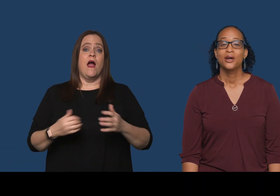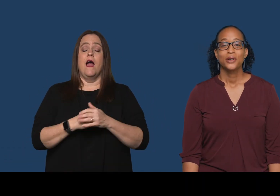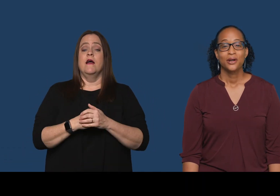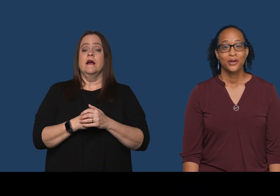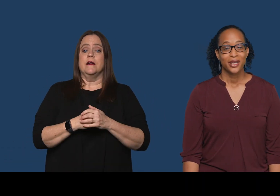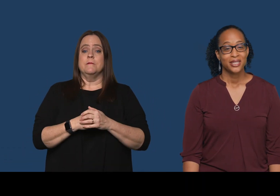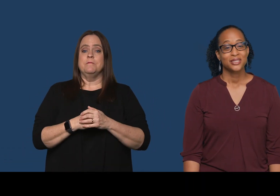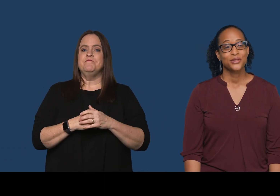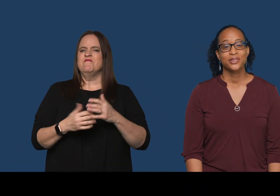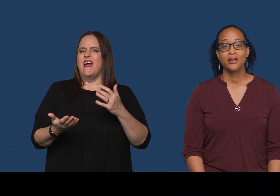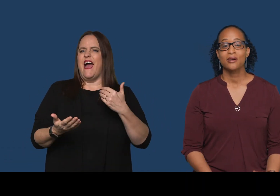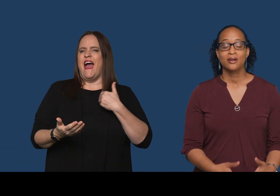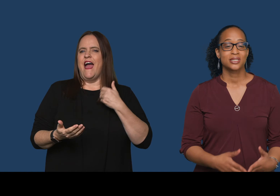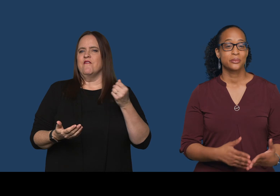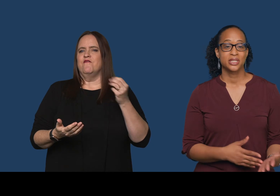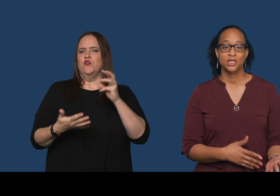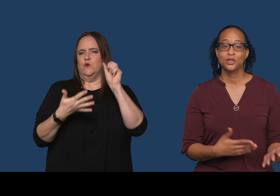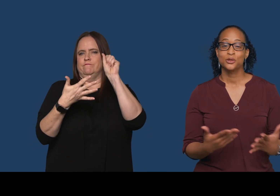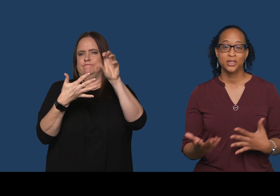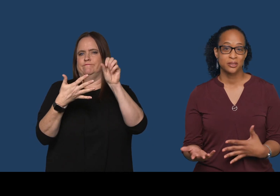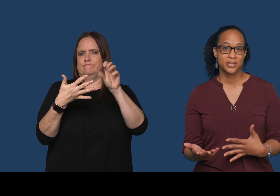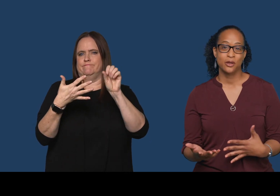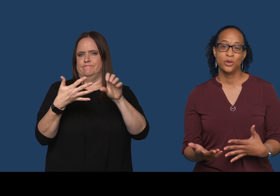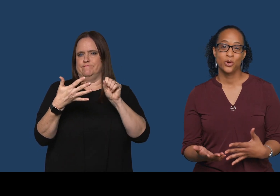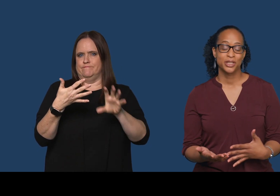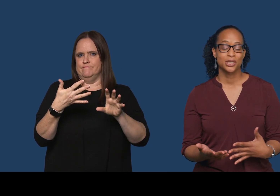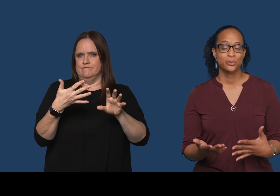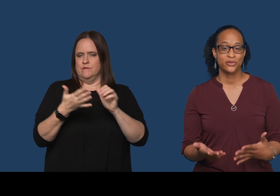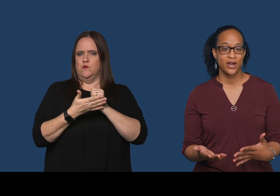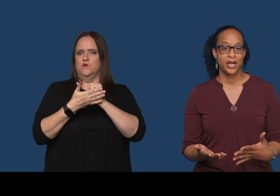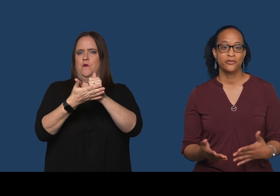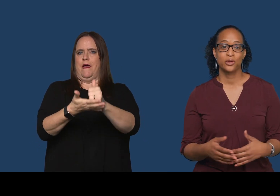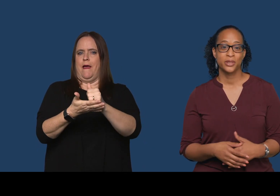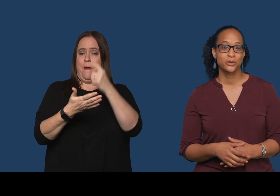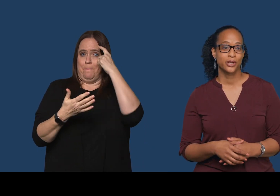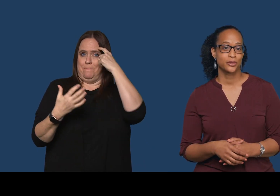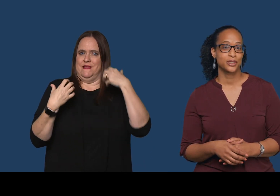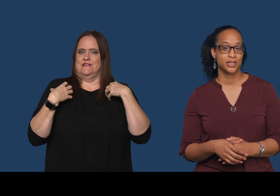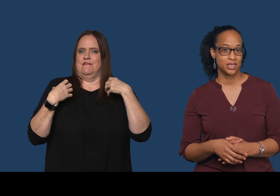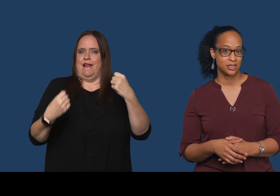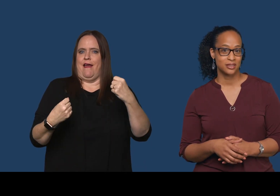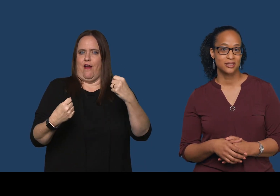OK. So there are some additional tips that we wanted to provide for mental health clinicians.